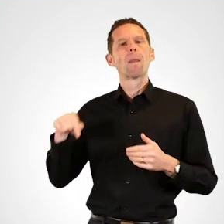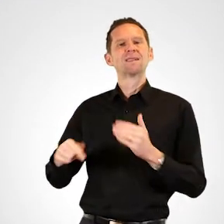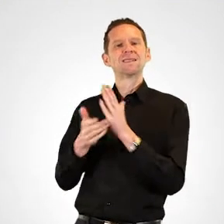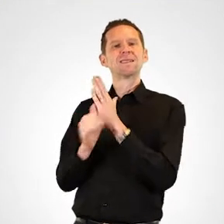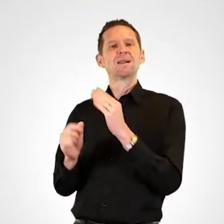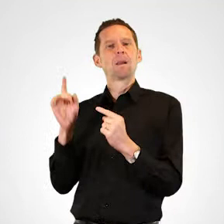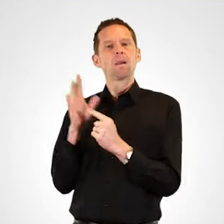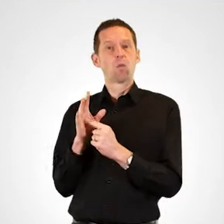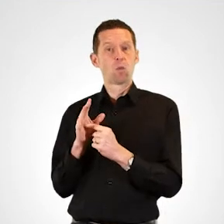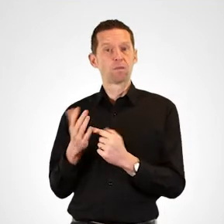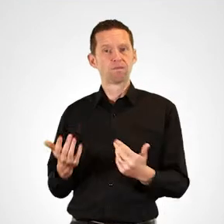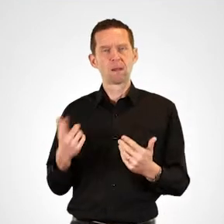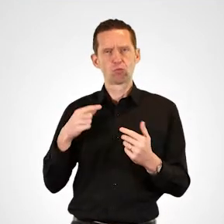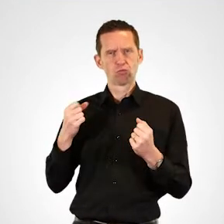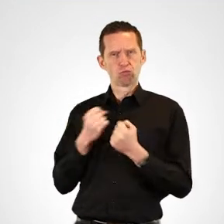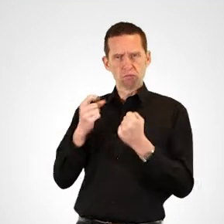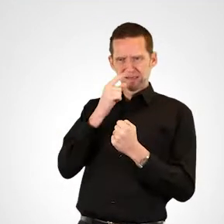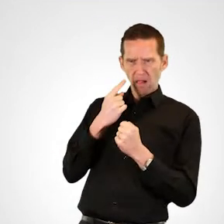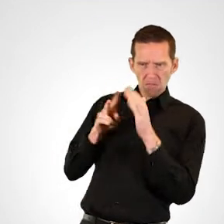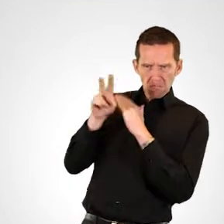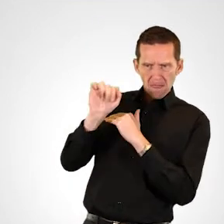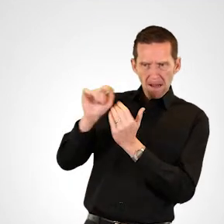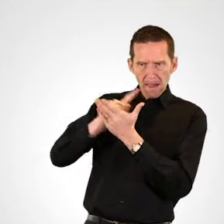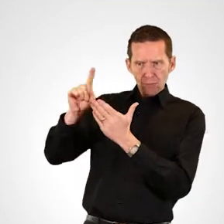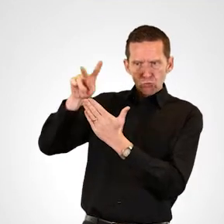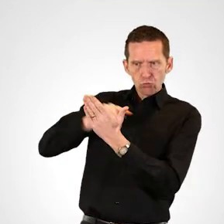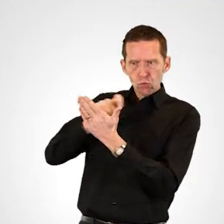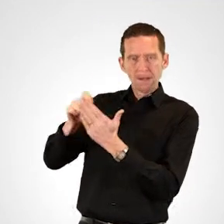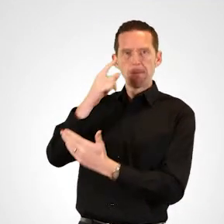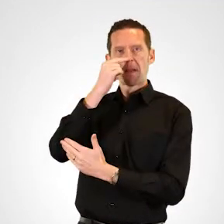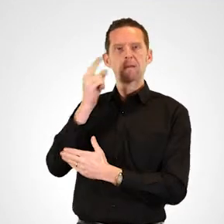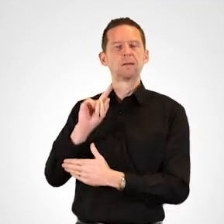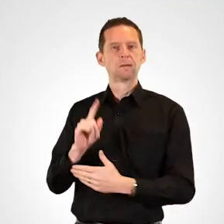It strongly predicts reading abilities, later reading and writing abilities.